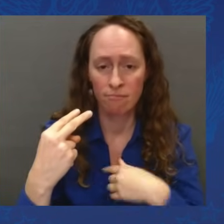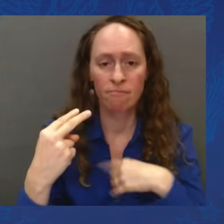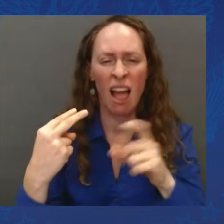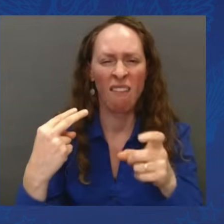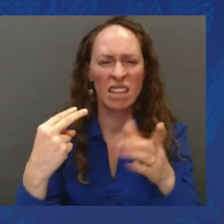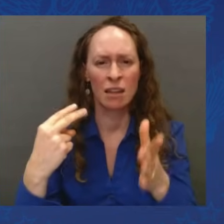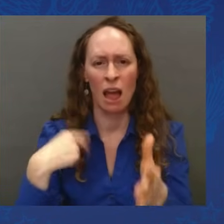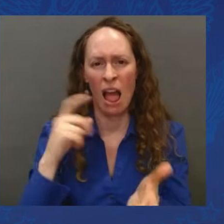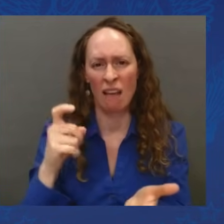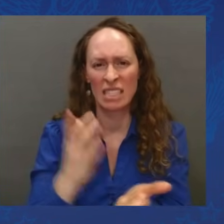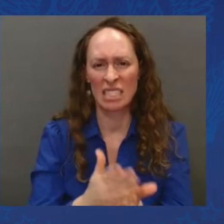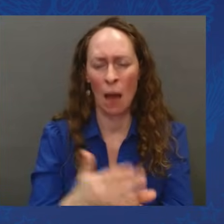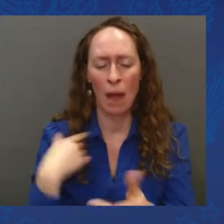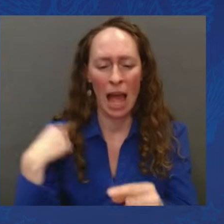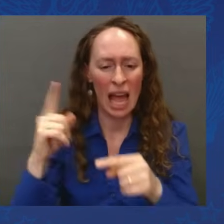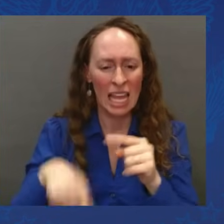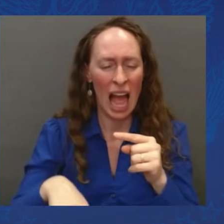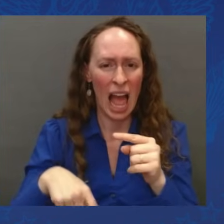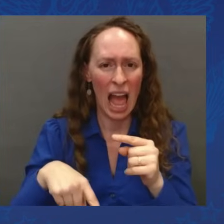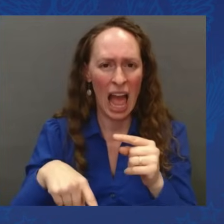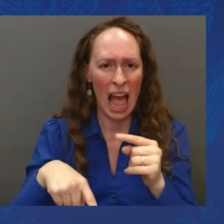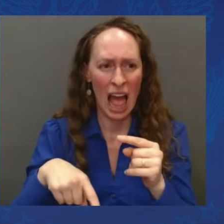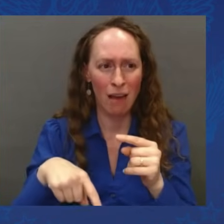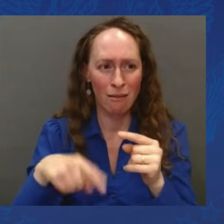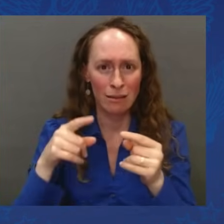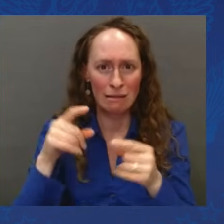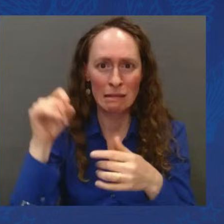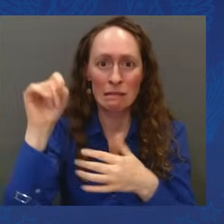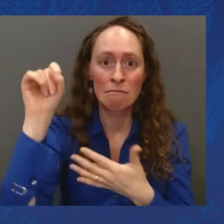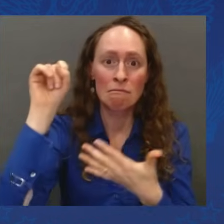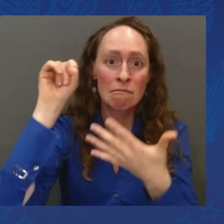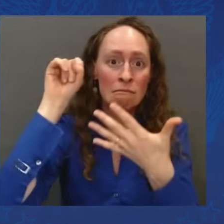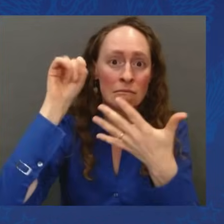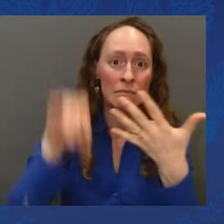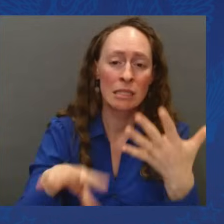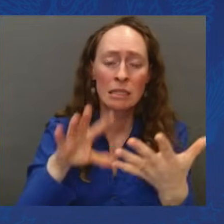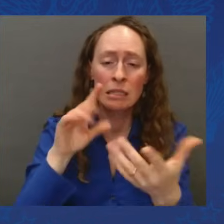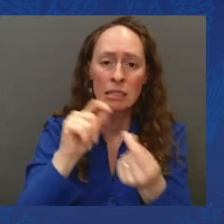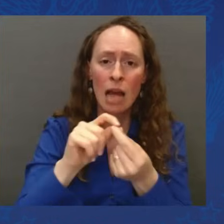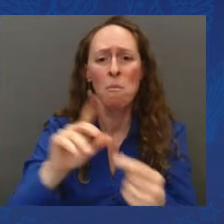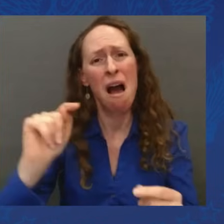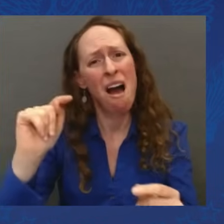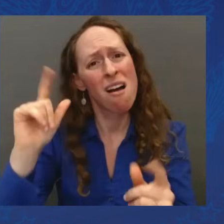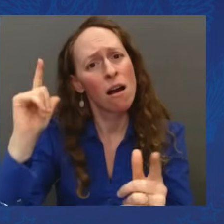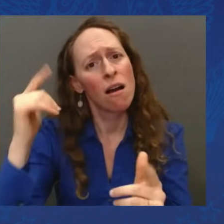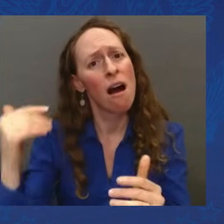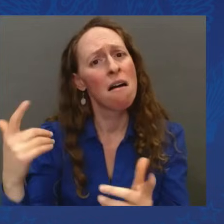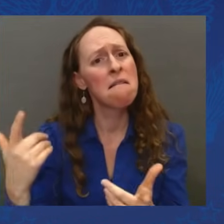I'm mildly hopeful. With regard to when is this going to stop,